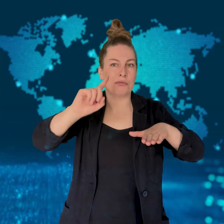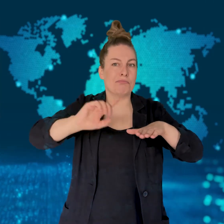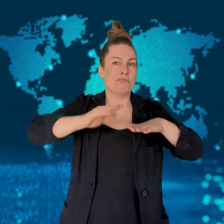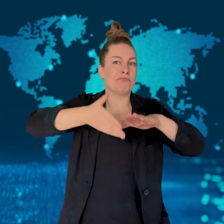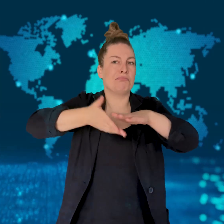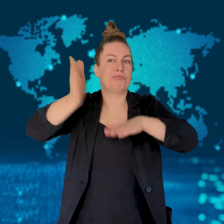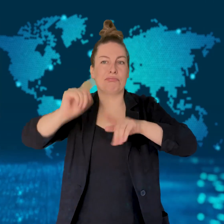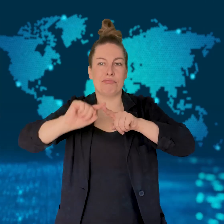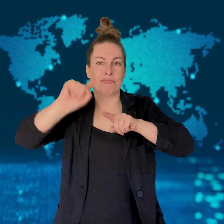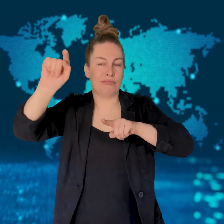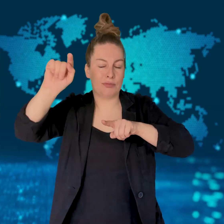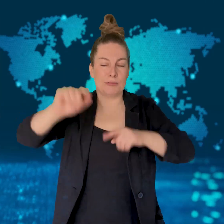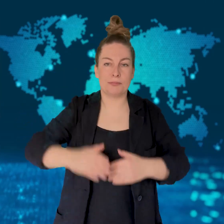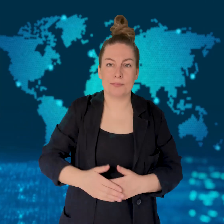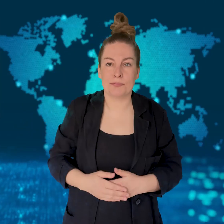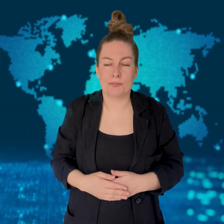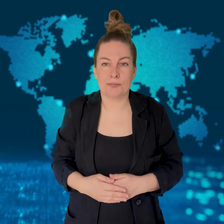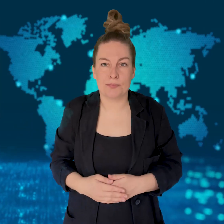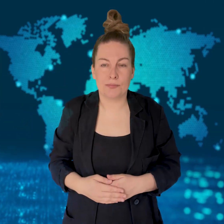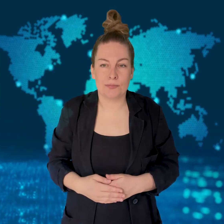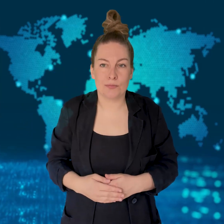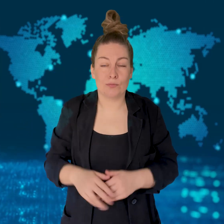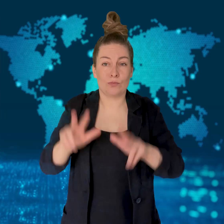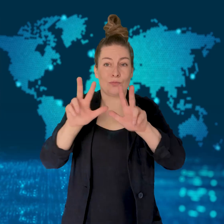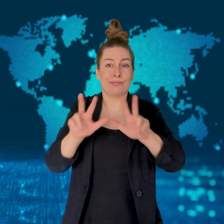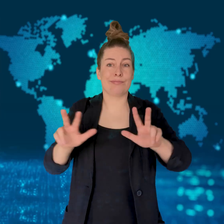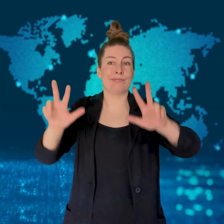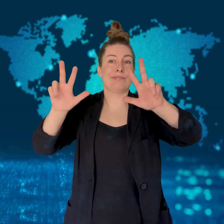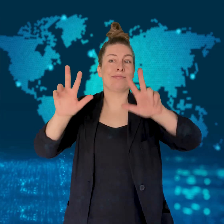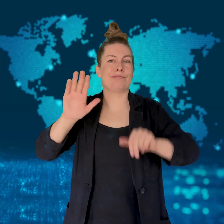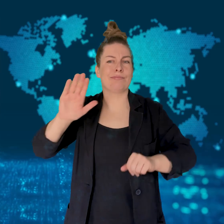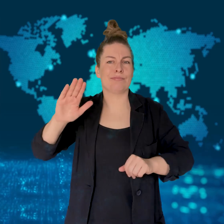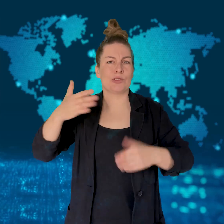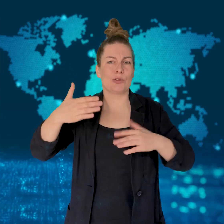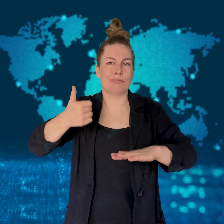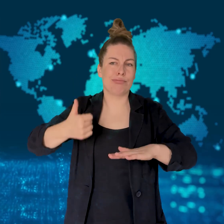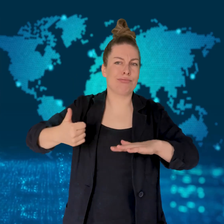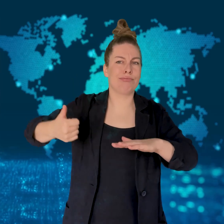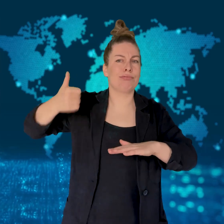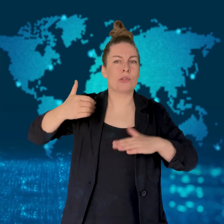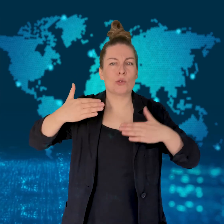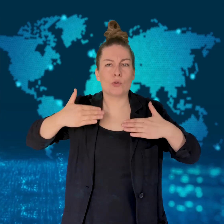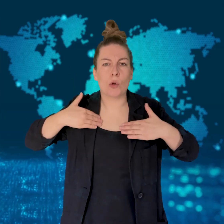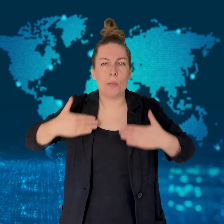when she was summoned for questioning.